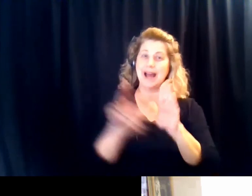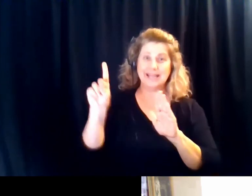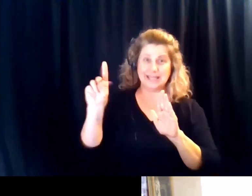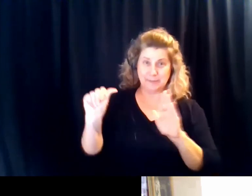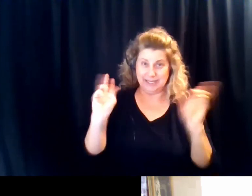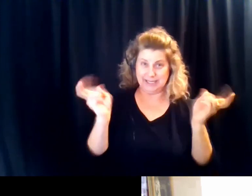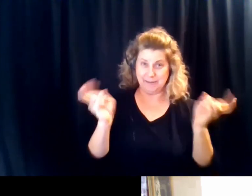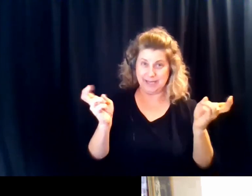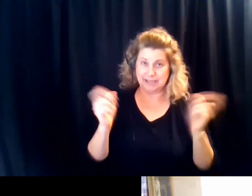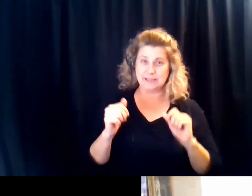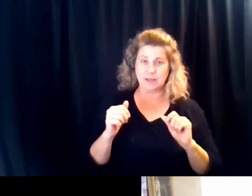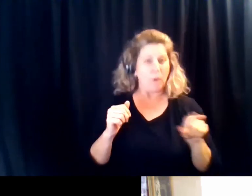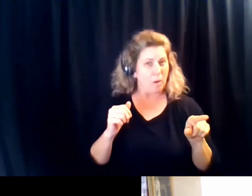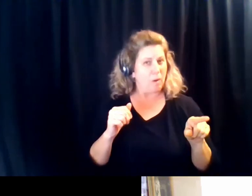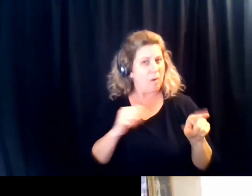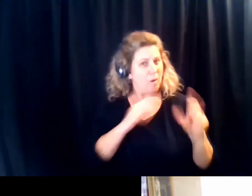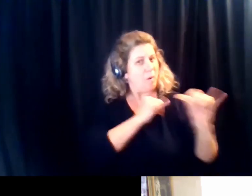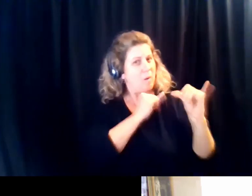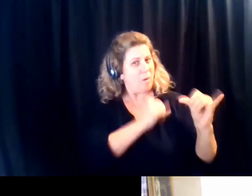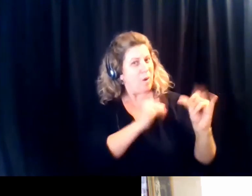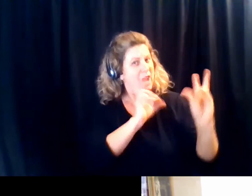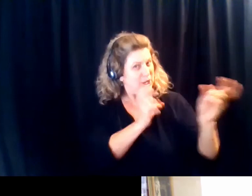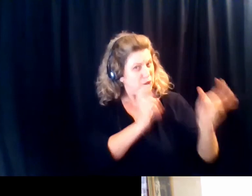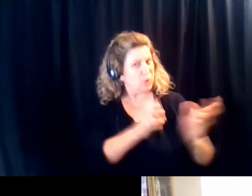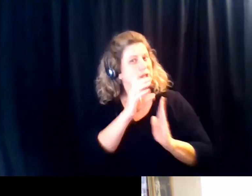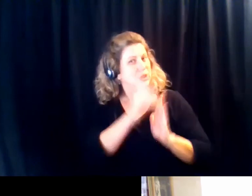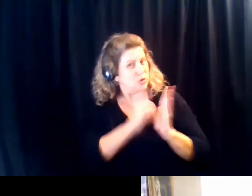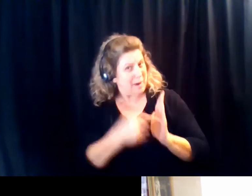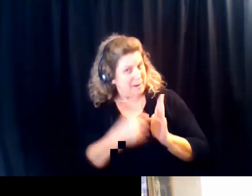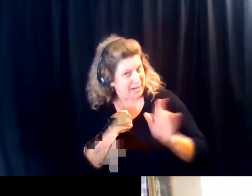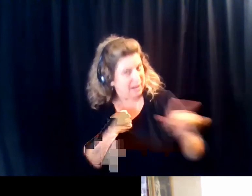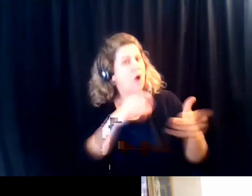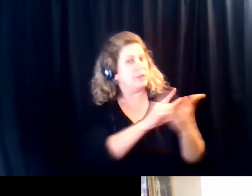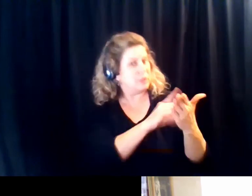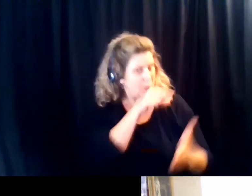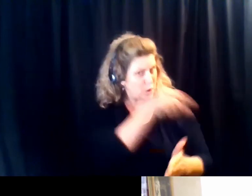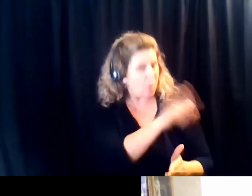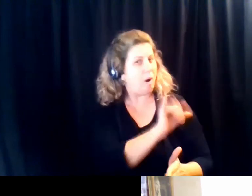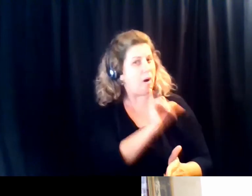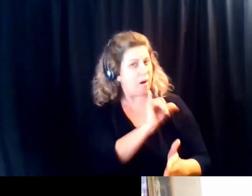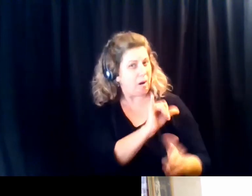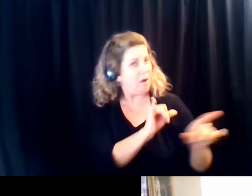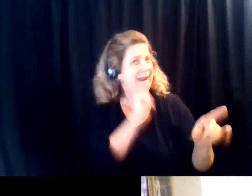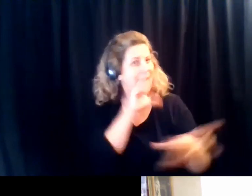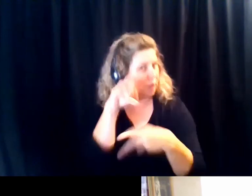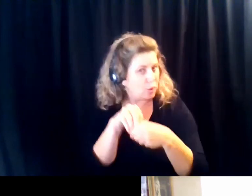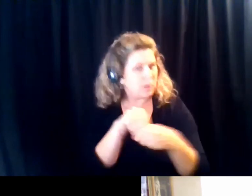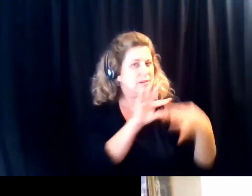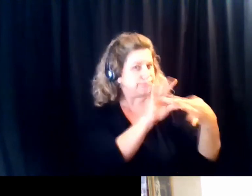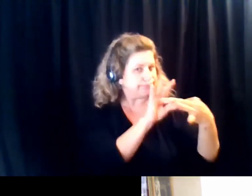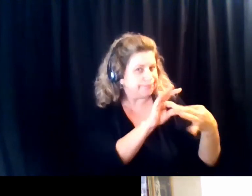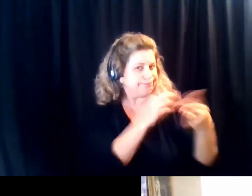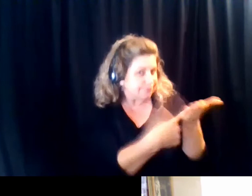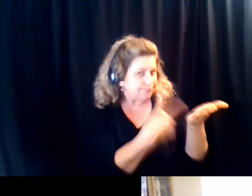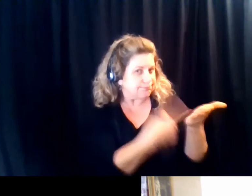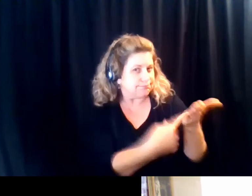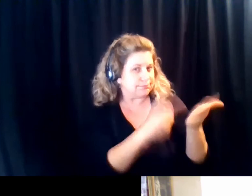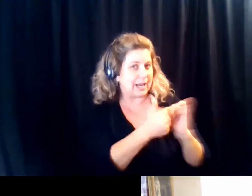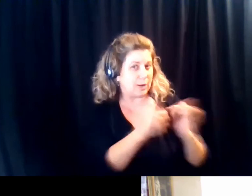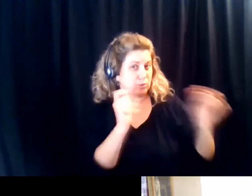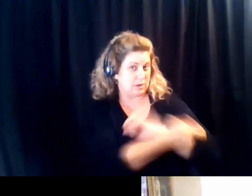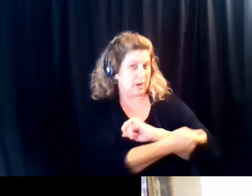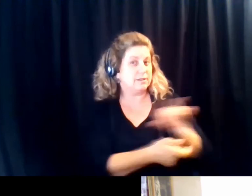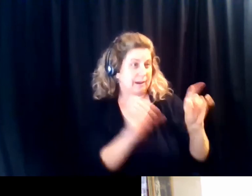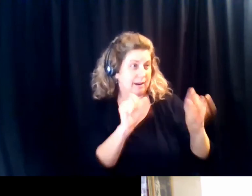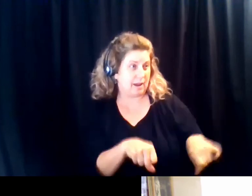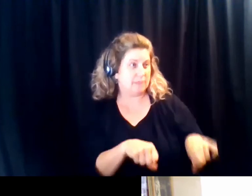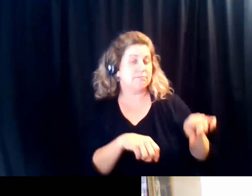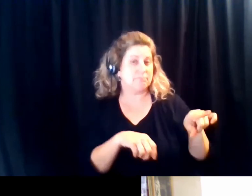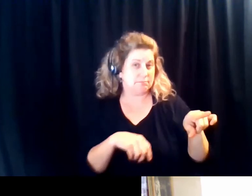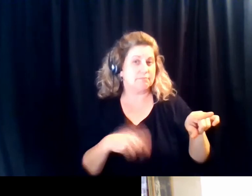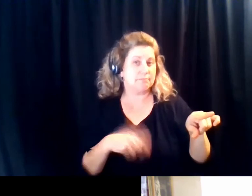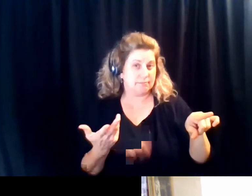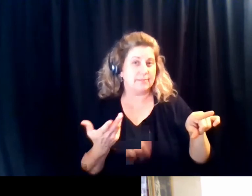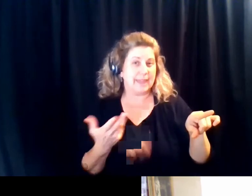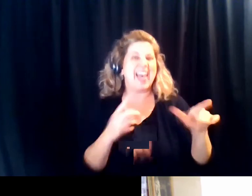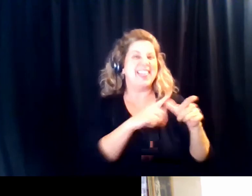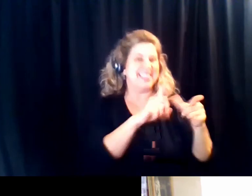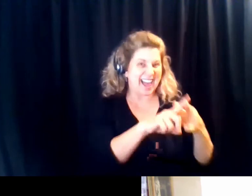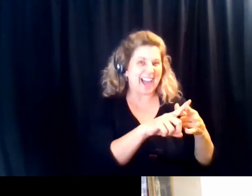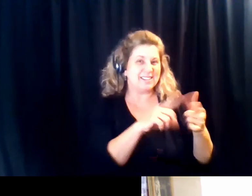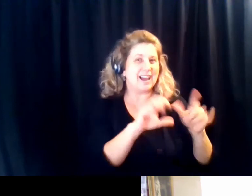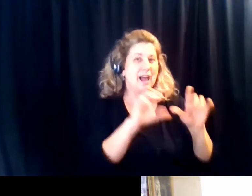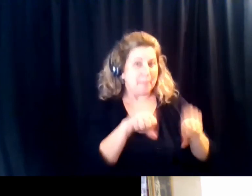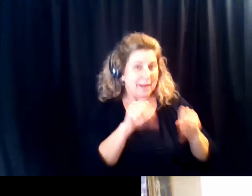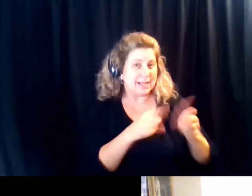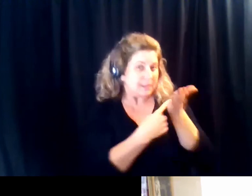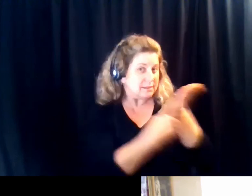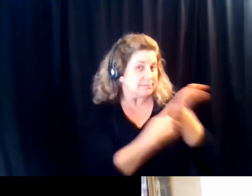Judith Heumann: You know, we have to believe that we are fighting for our rights and the rights of others, and it really doesn't matter what other people think about us. You know what we think about us what our community thinks about us, to me, that's what's important.